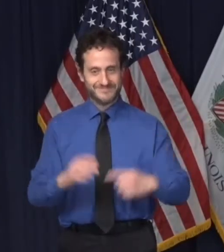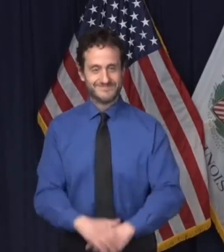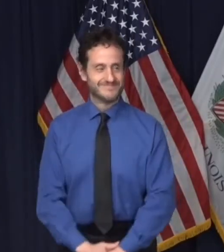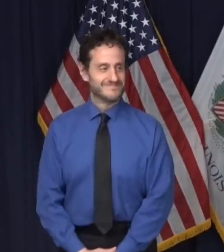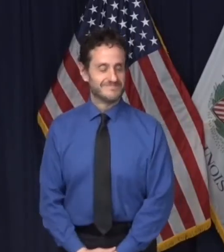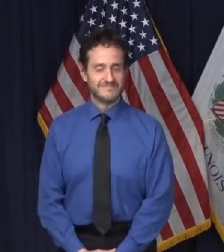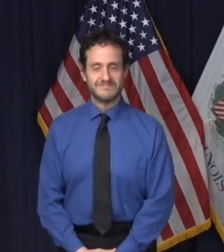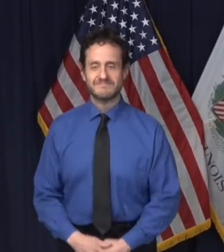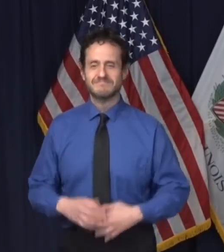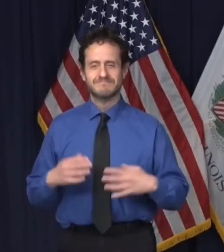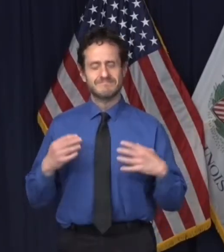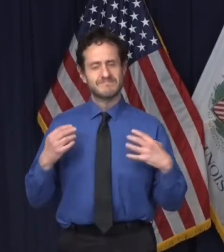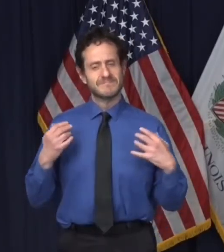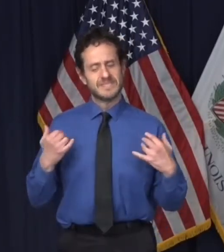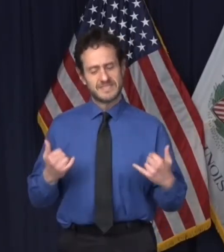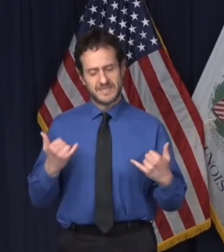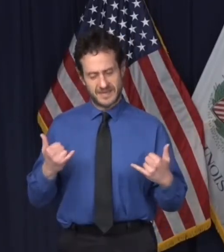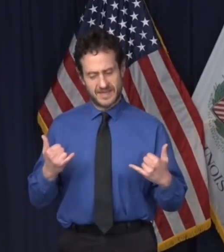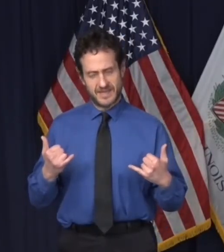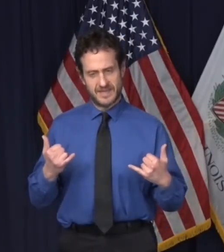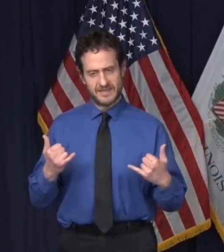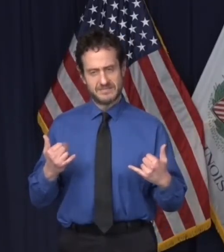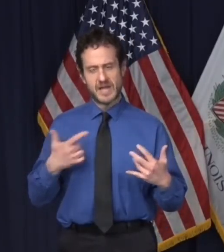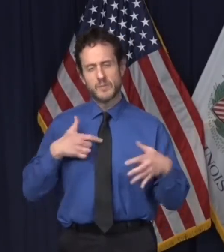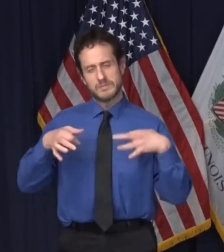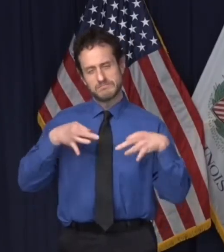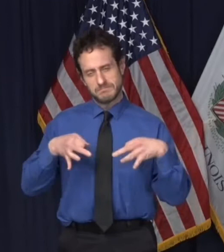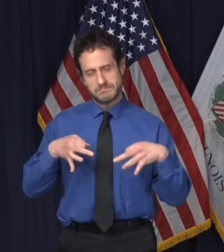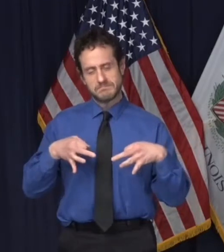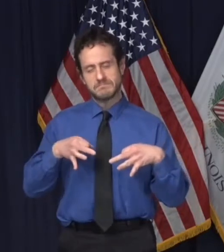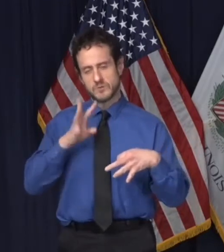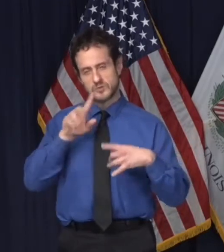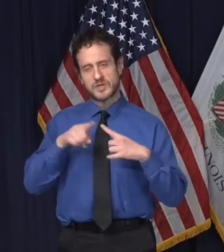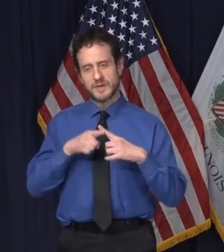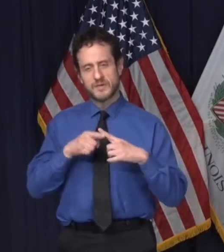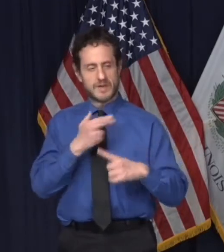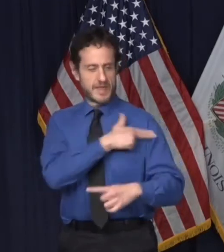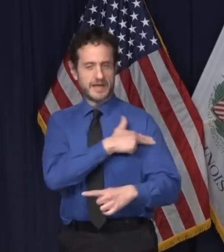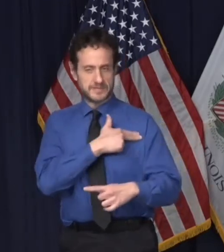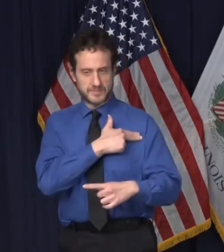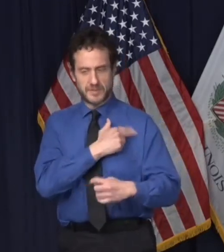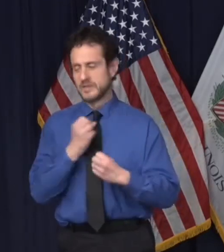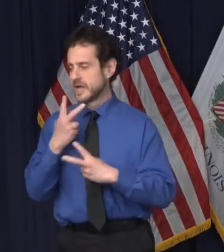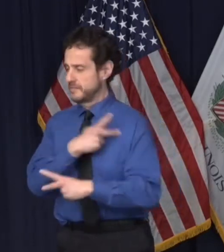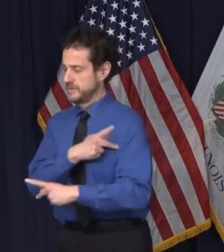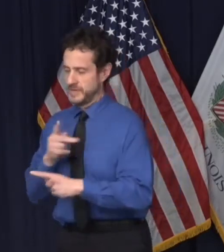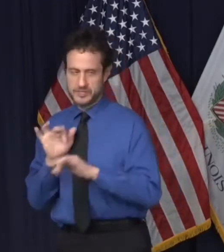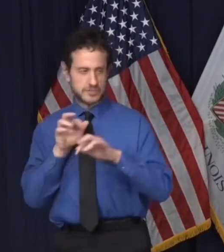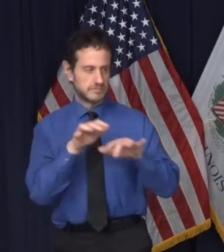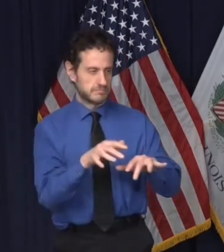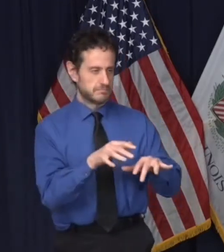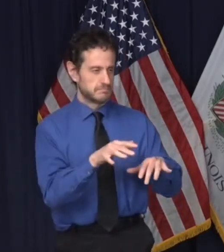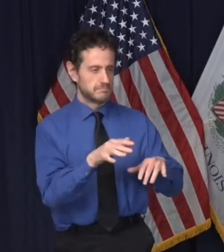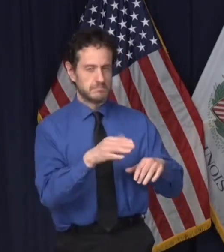Governor Pritzker: GOOD AFTERNOON, EVERYONE. TODAY I WANT TO REVIEW OUR LATEST UPDATES ON